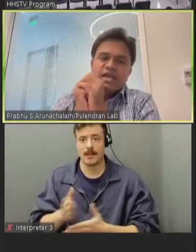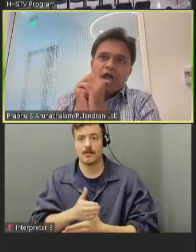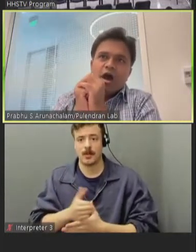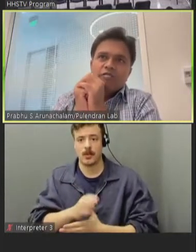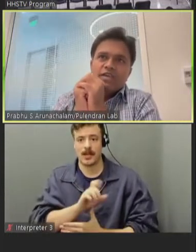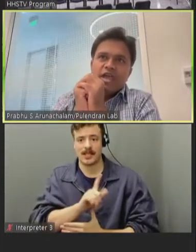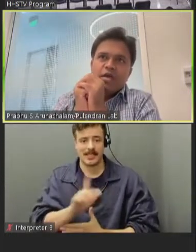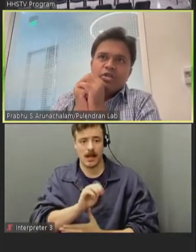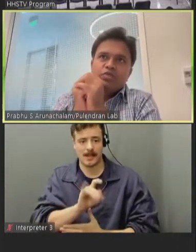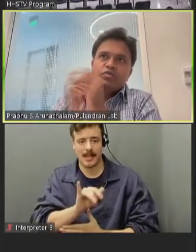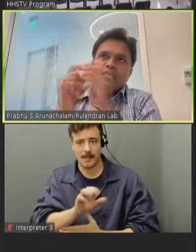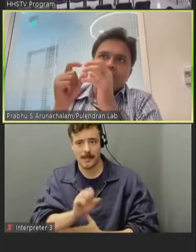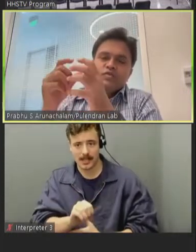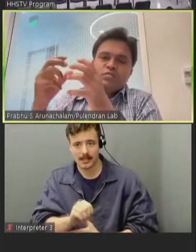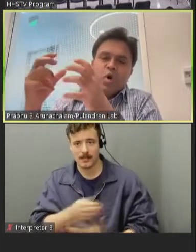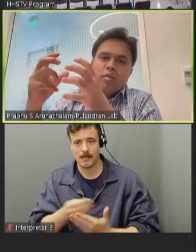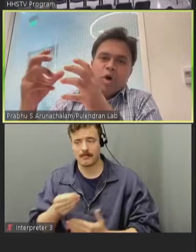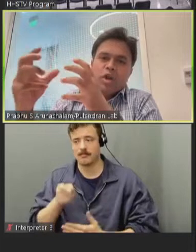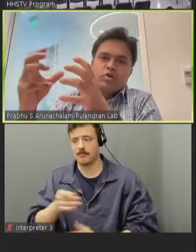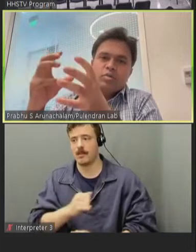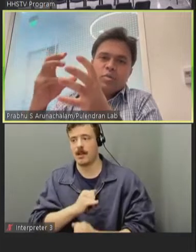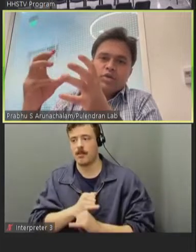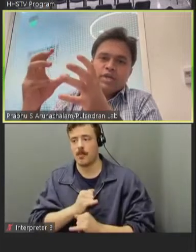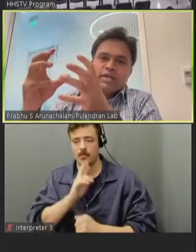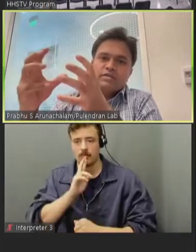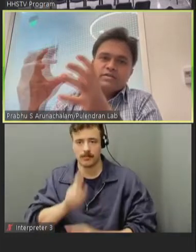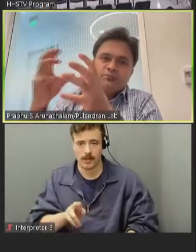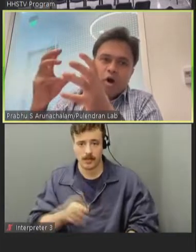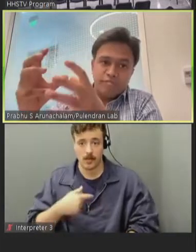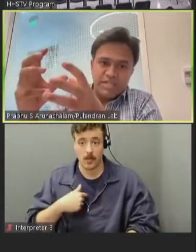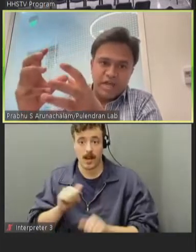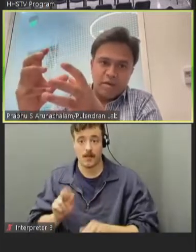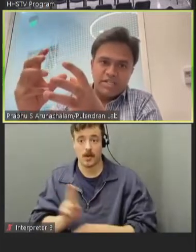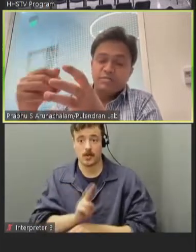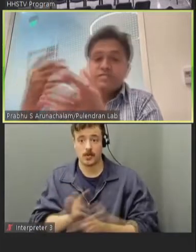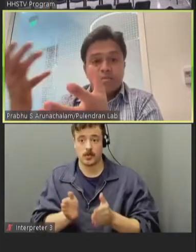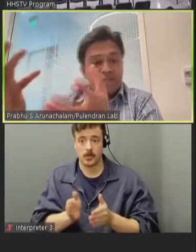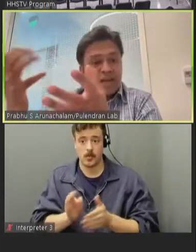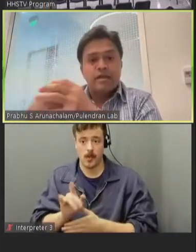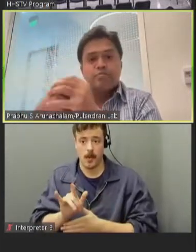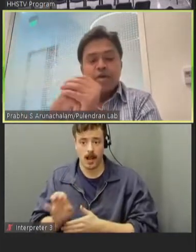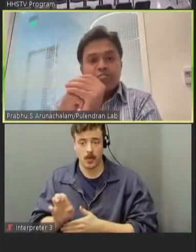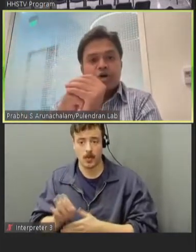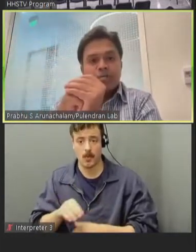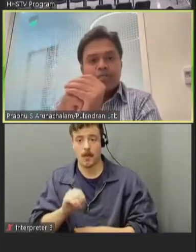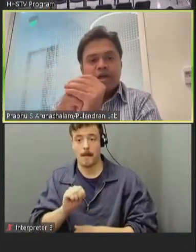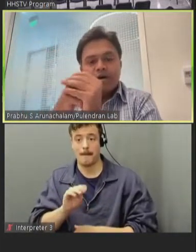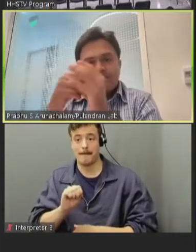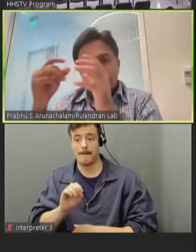Are we able to use small molecule modulators of metabolism, something like -- something